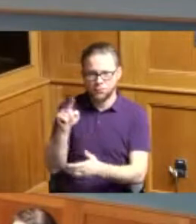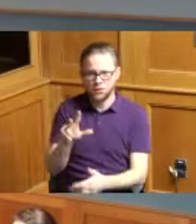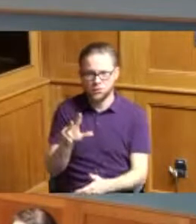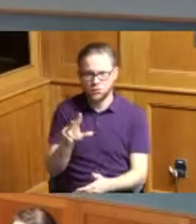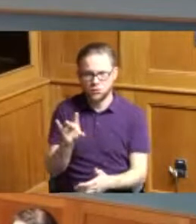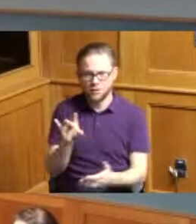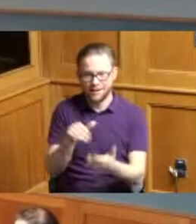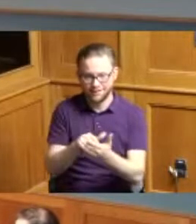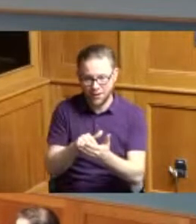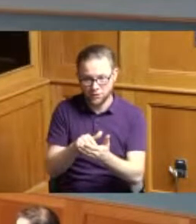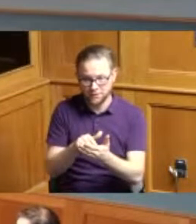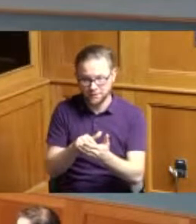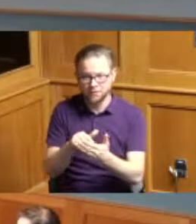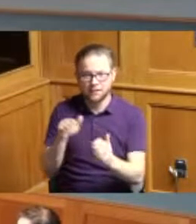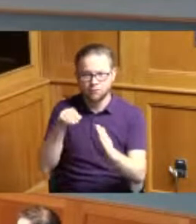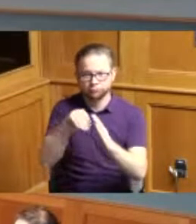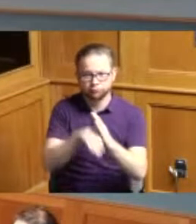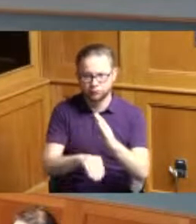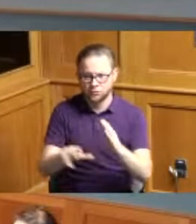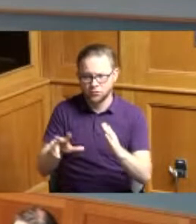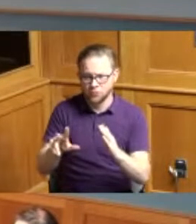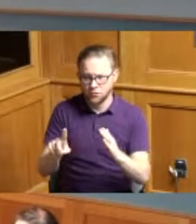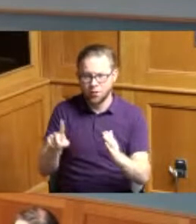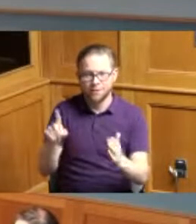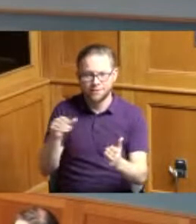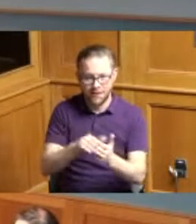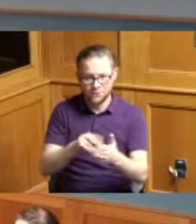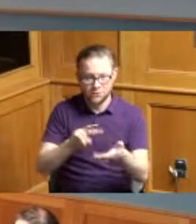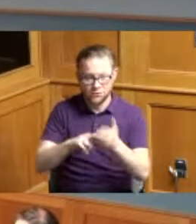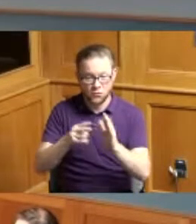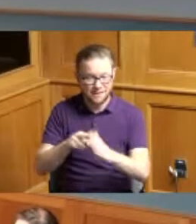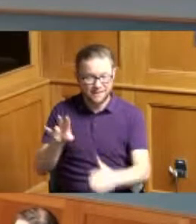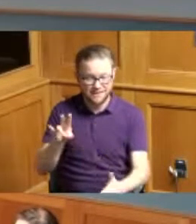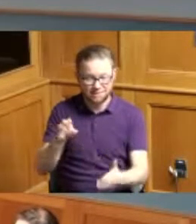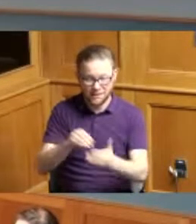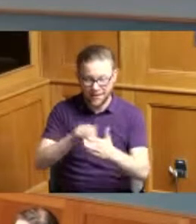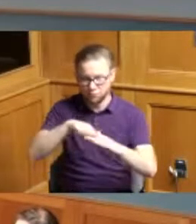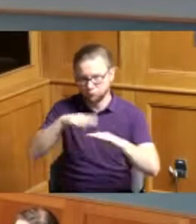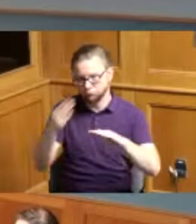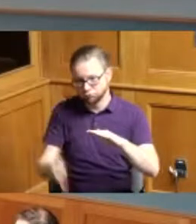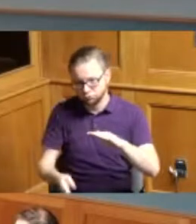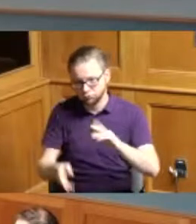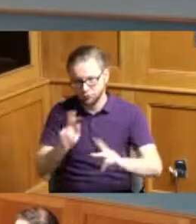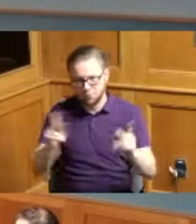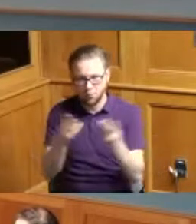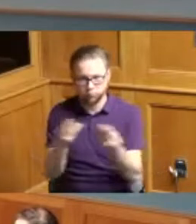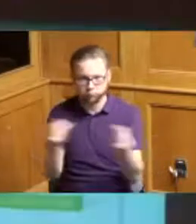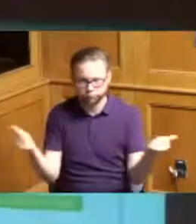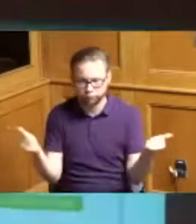we were at 31,000. so we shaved off 7,000 active cases of Covid within our community the other very